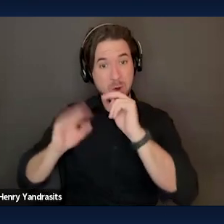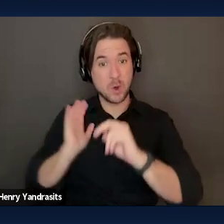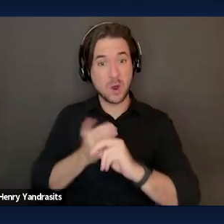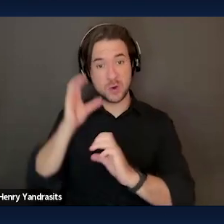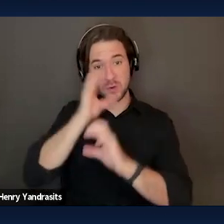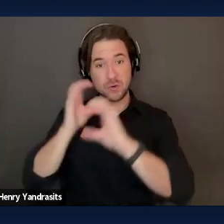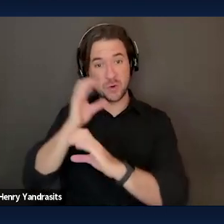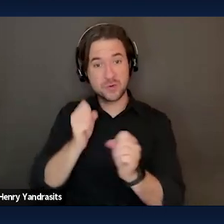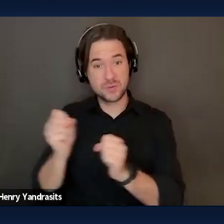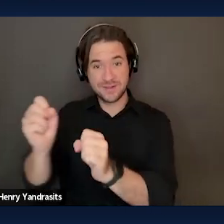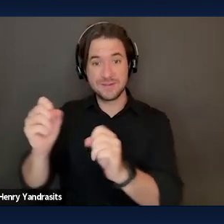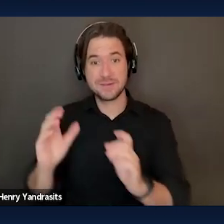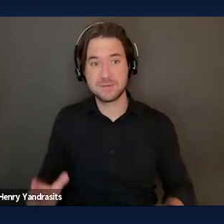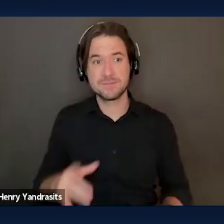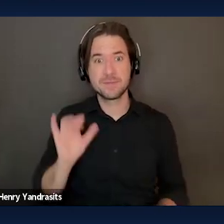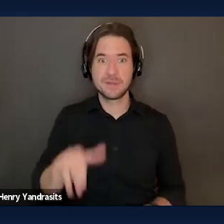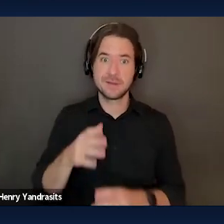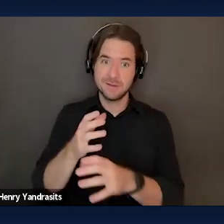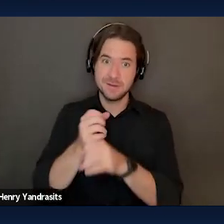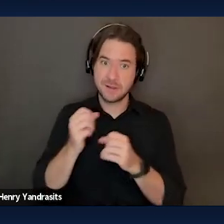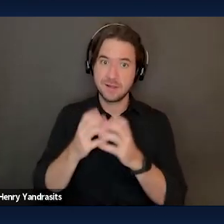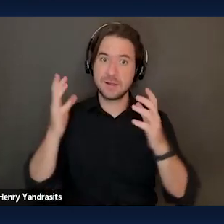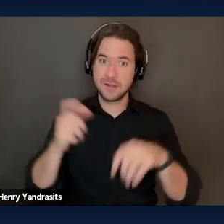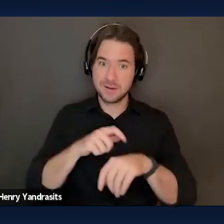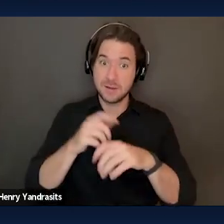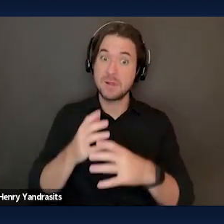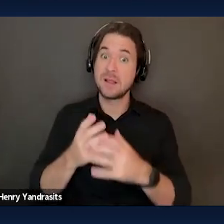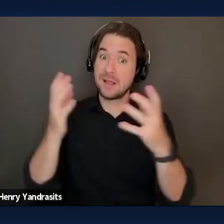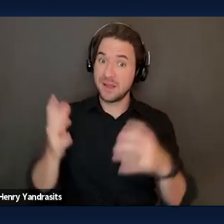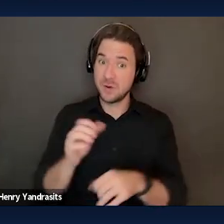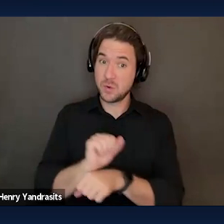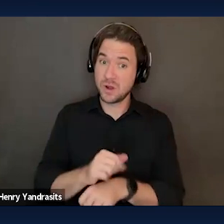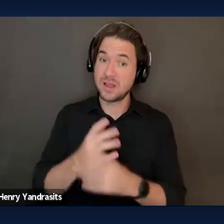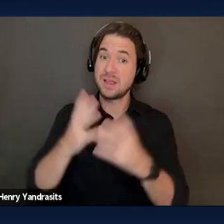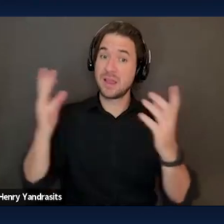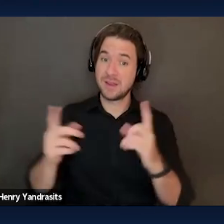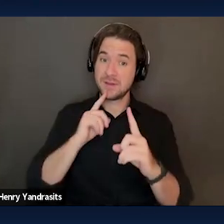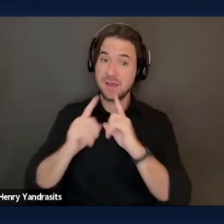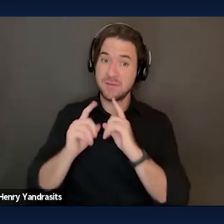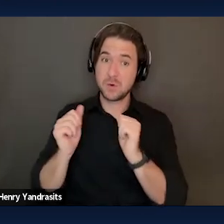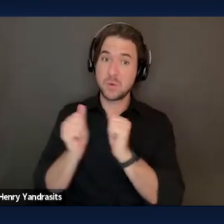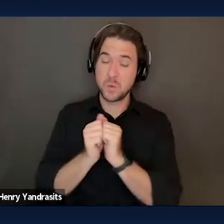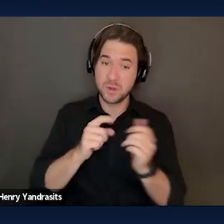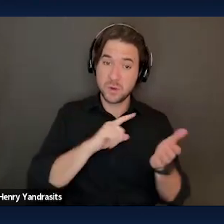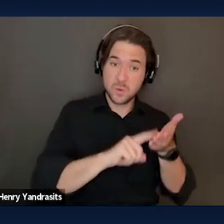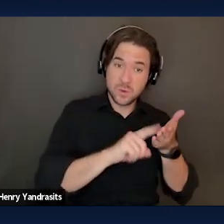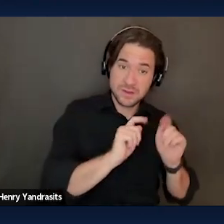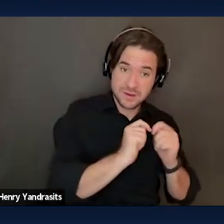And this is what takes a lot of time and a lot of work, and a lot of conversations with the research team and involving.